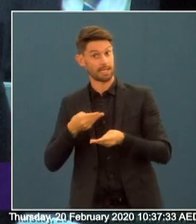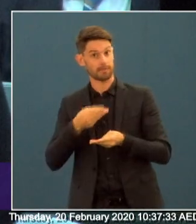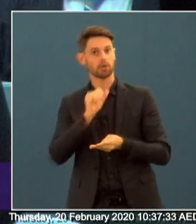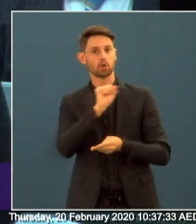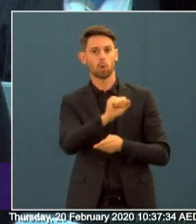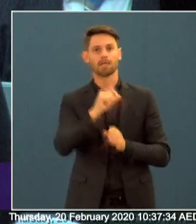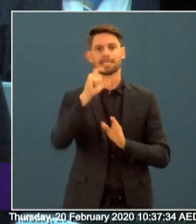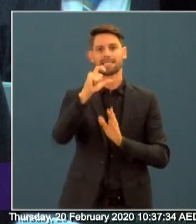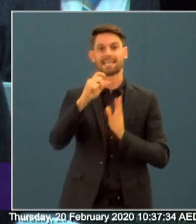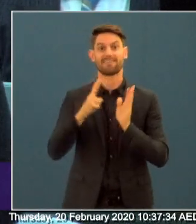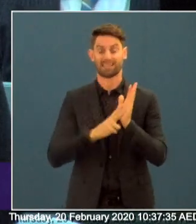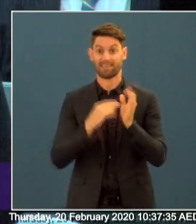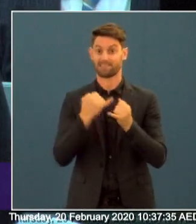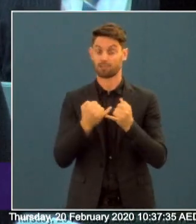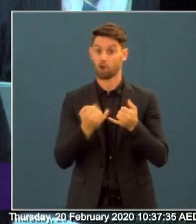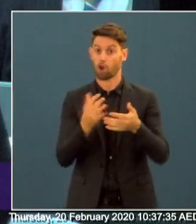That's no criticism, but it's a lengthy document.